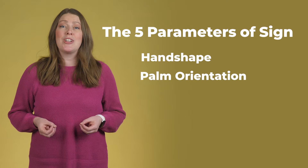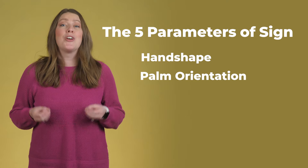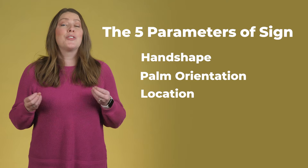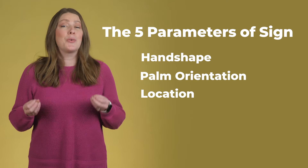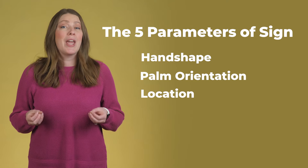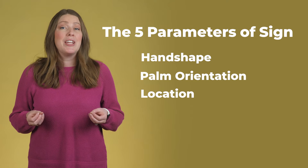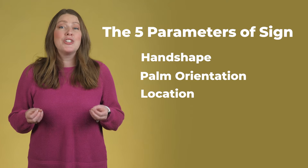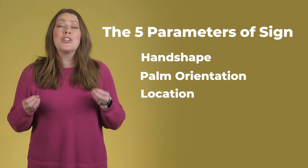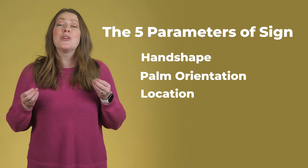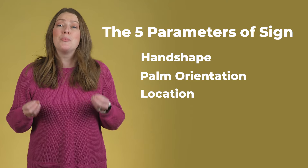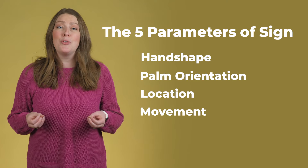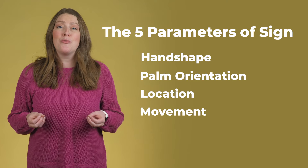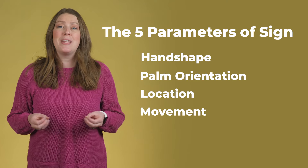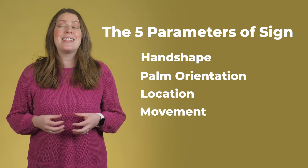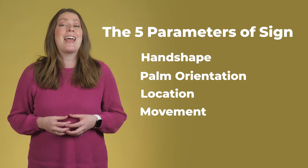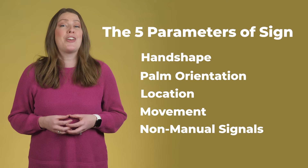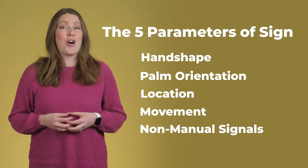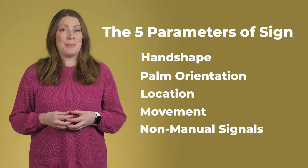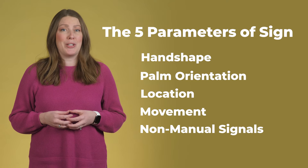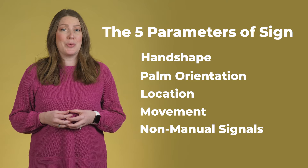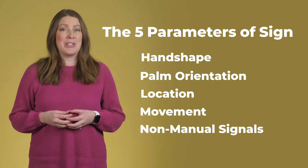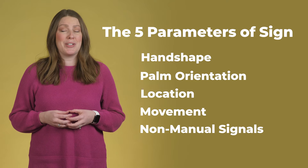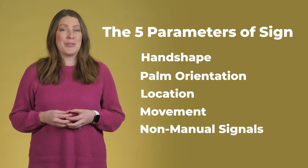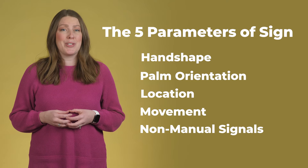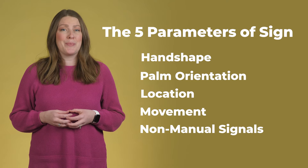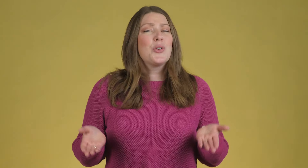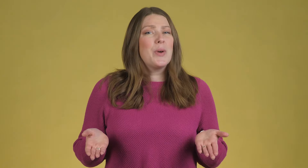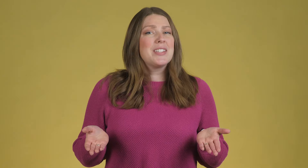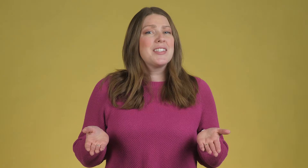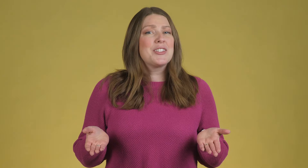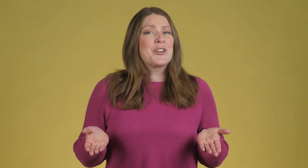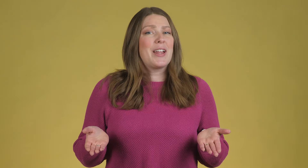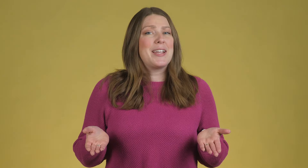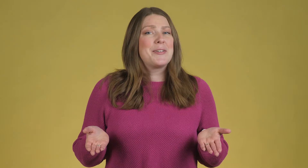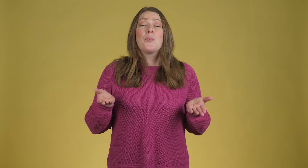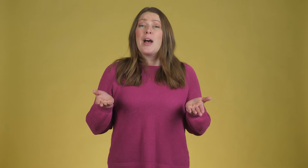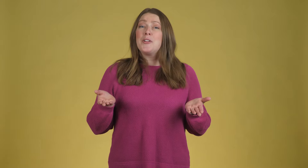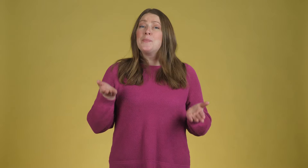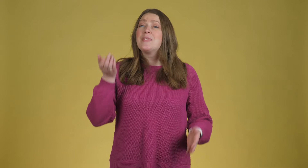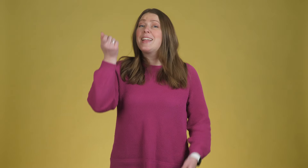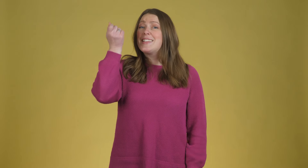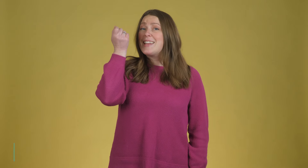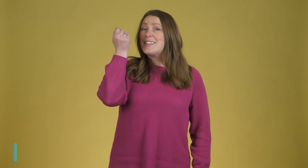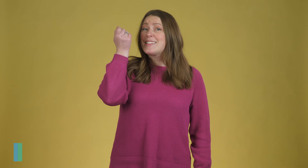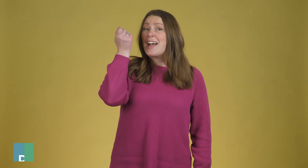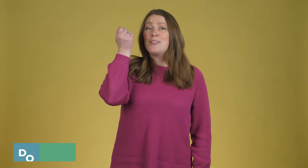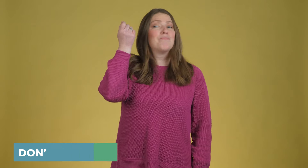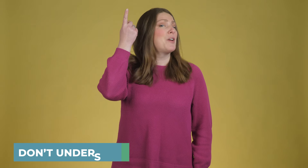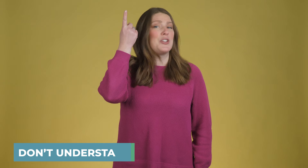location, movement and non-manual signals. So what does this look like? Well, let's take the sign.